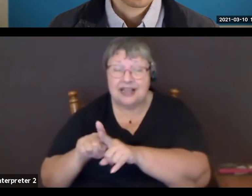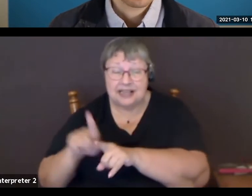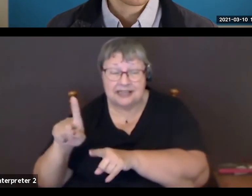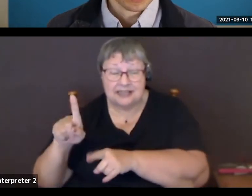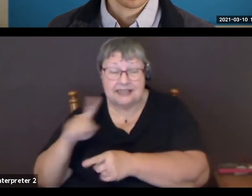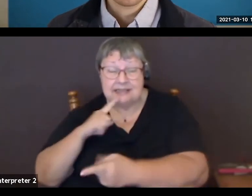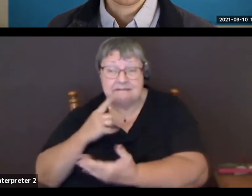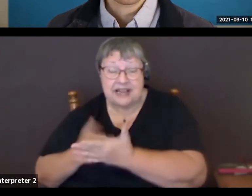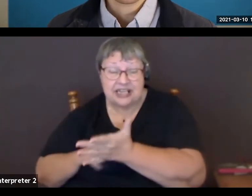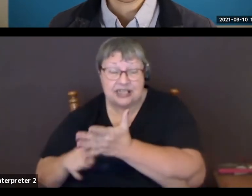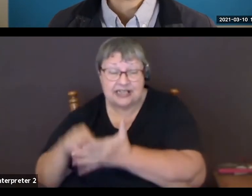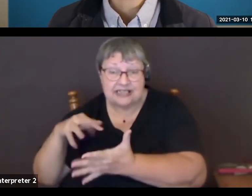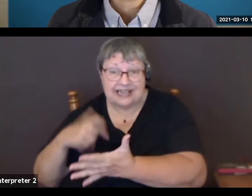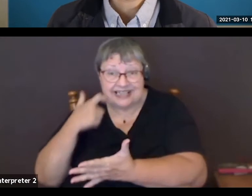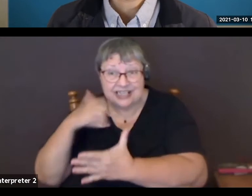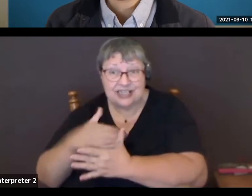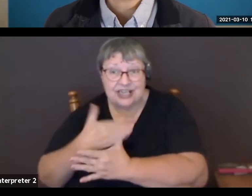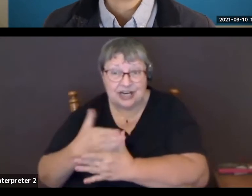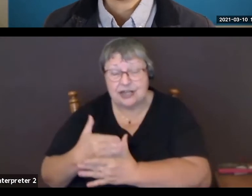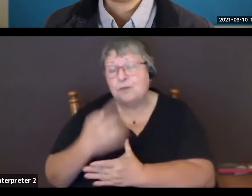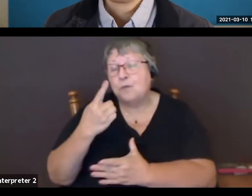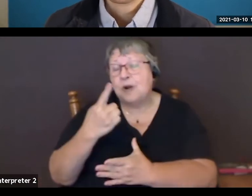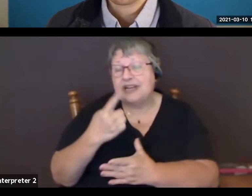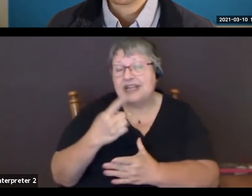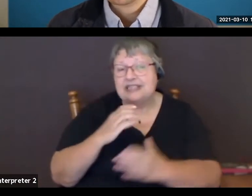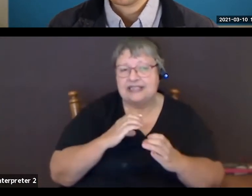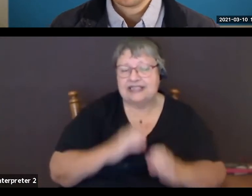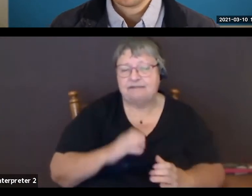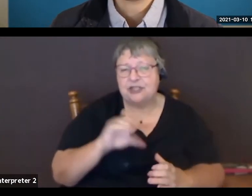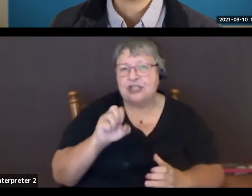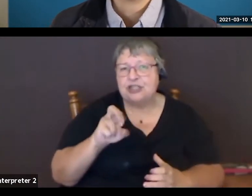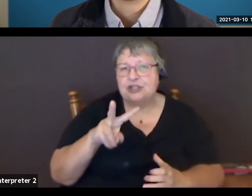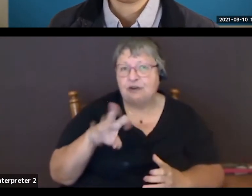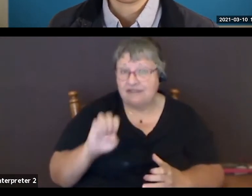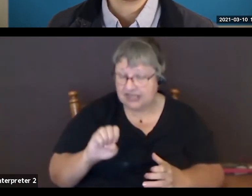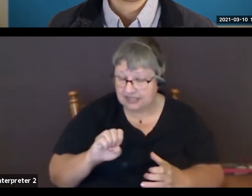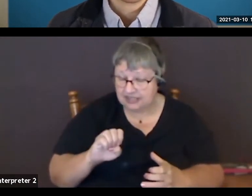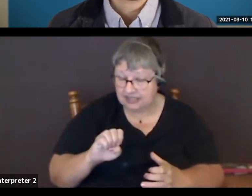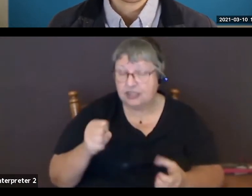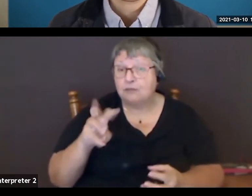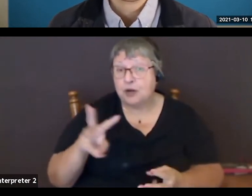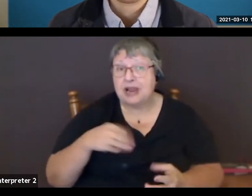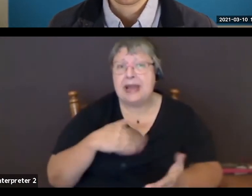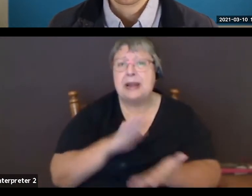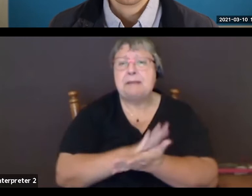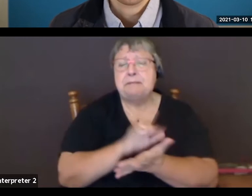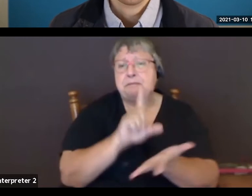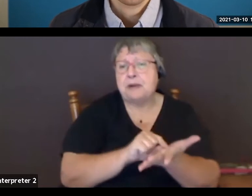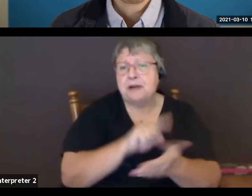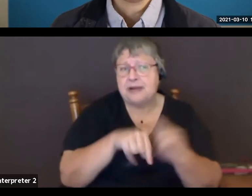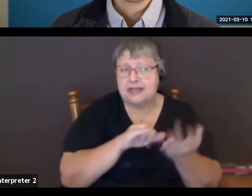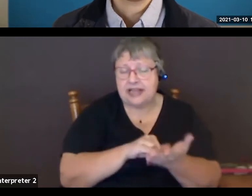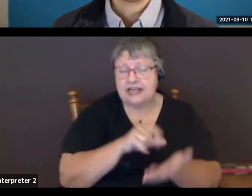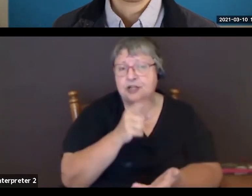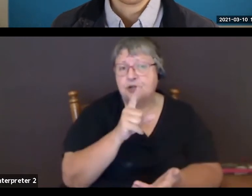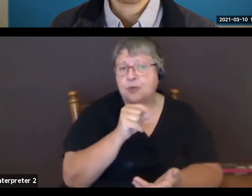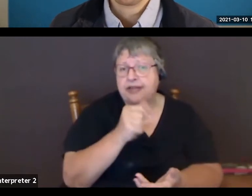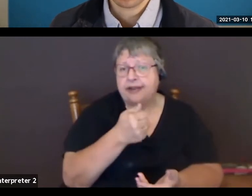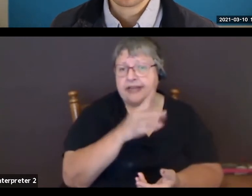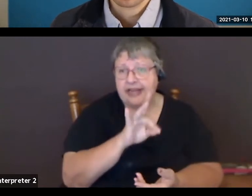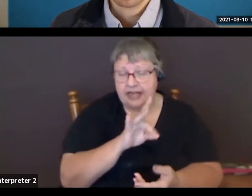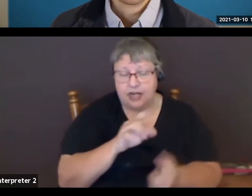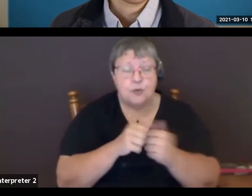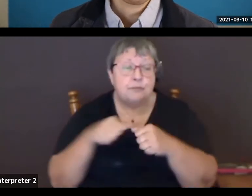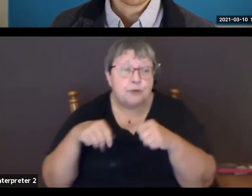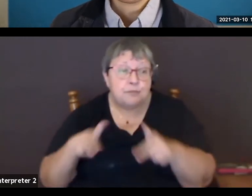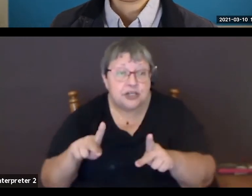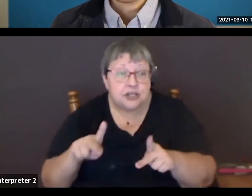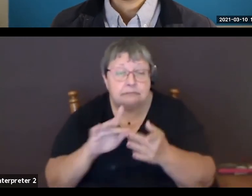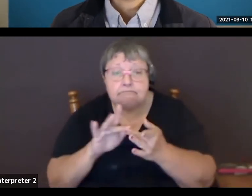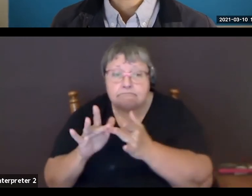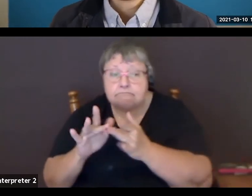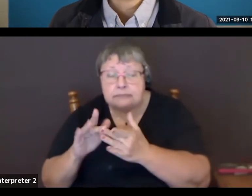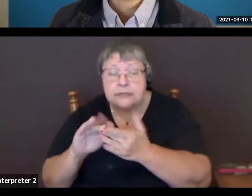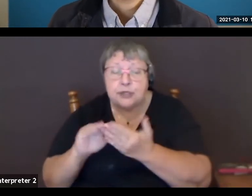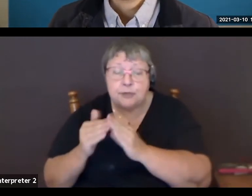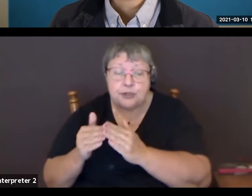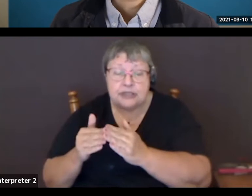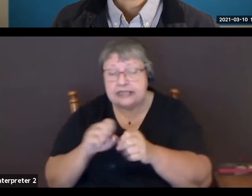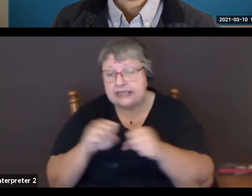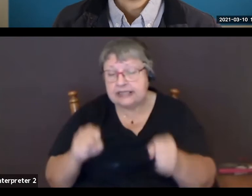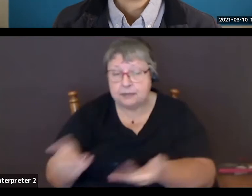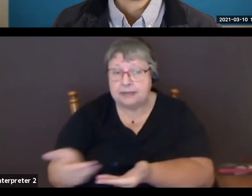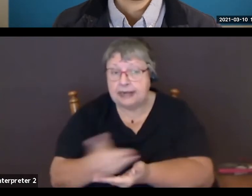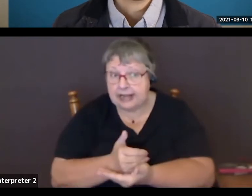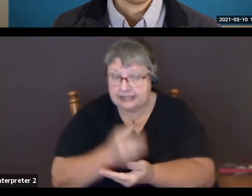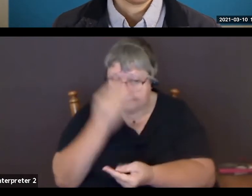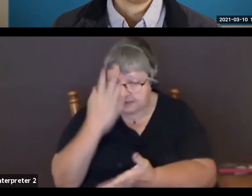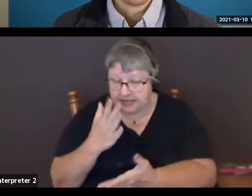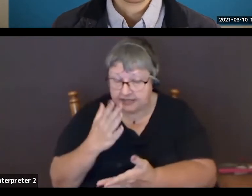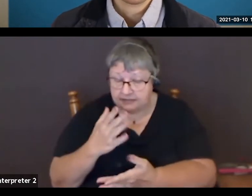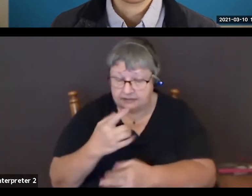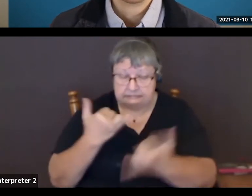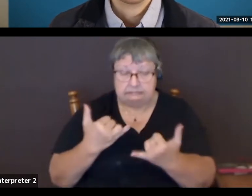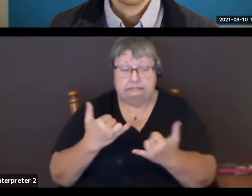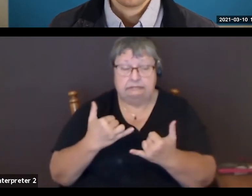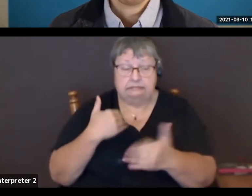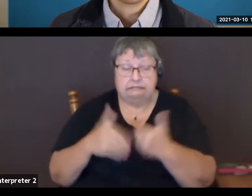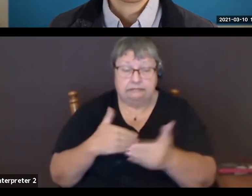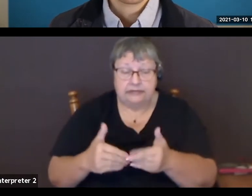One example is the civil servant software I used for that study, which was had a paper published about it in chi 2018 with permission from online communities, the system collects data in real time coordinates a be testing, have a policy idea and manages